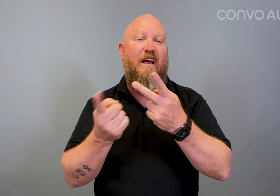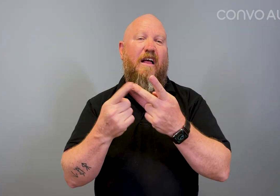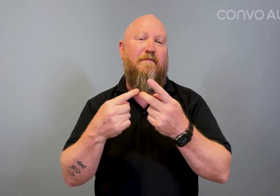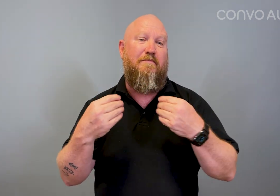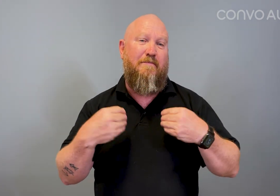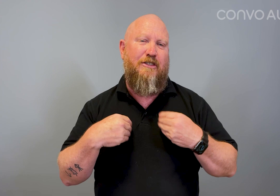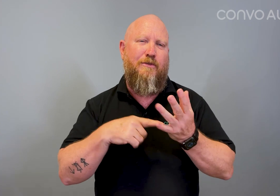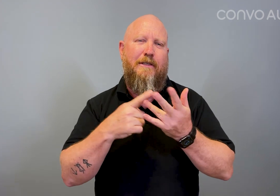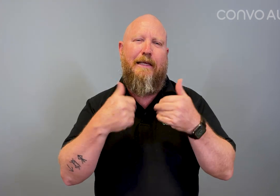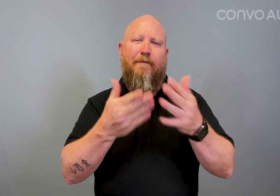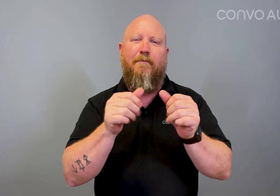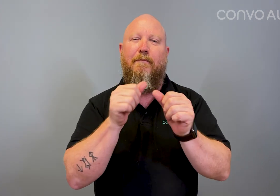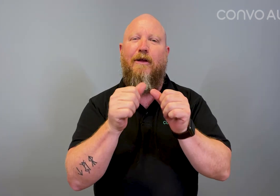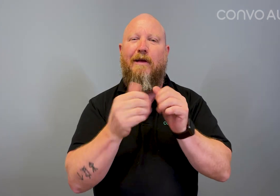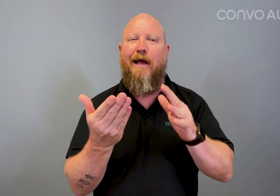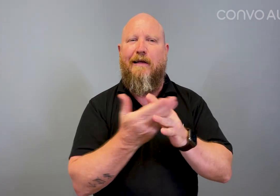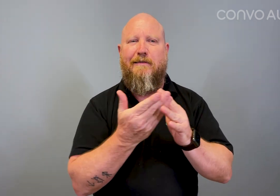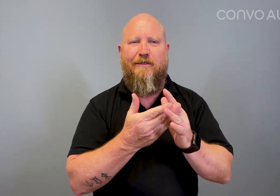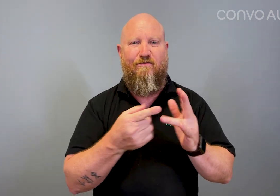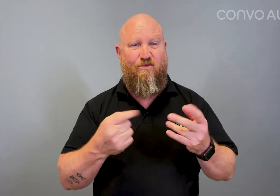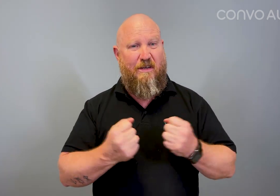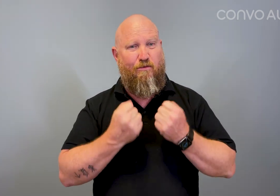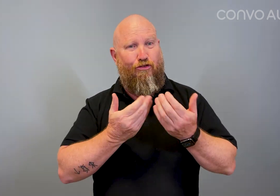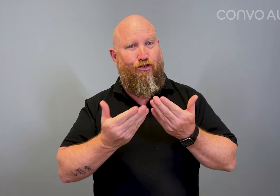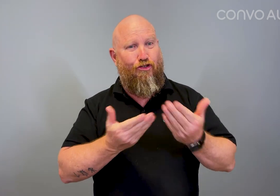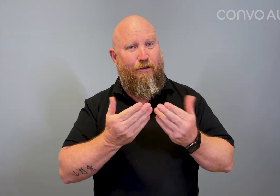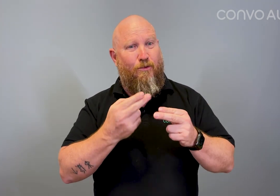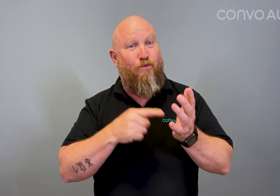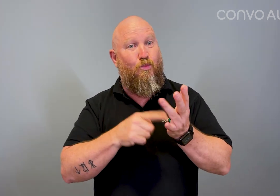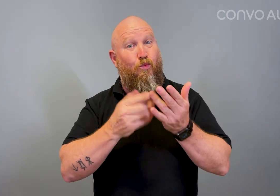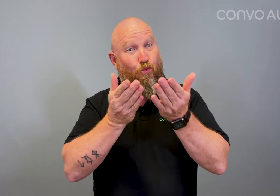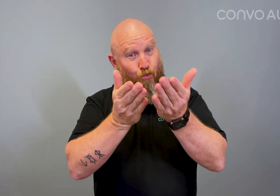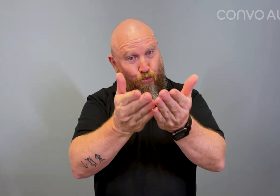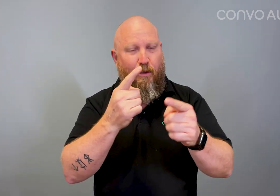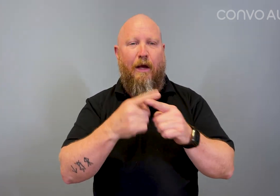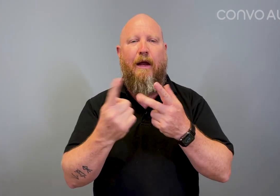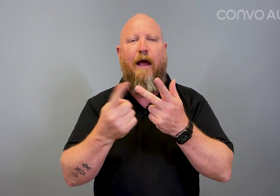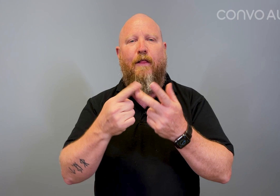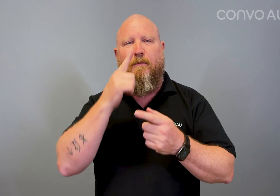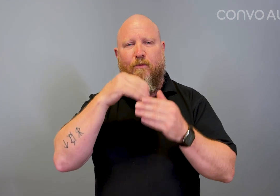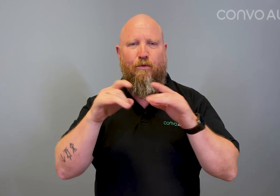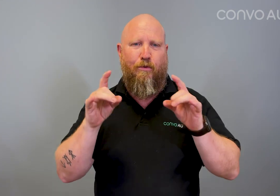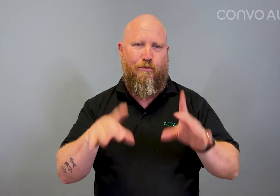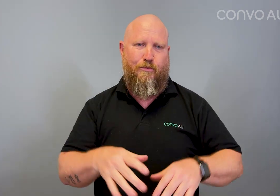and key stakeholders to give you greater access to our services to you and other people in Australia.